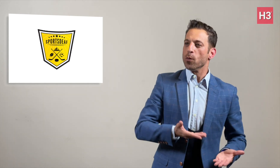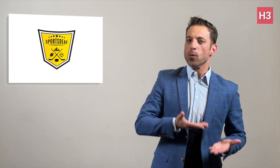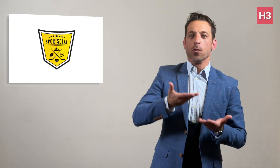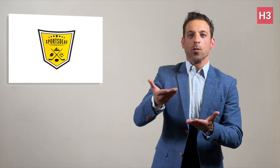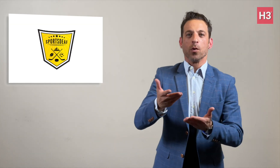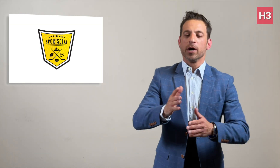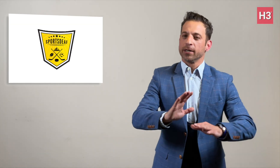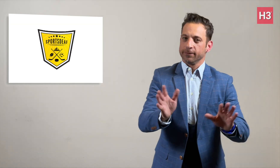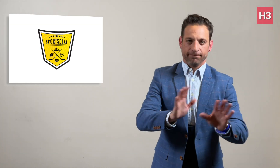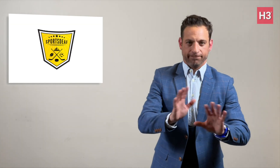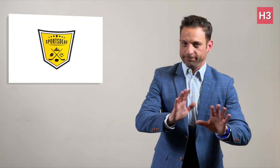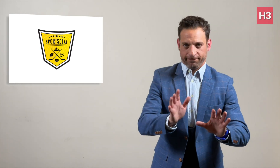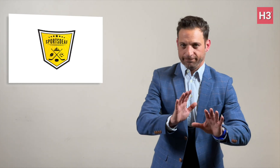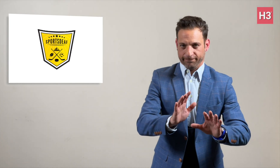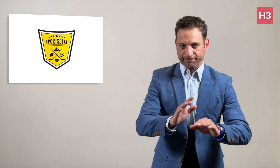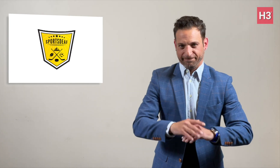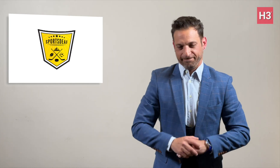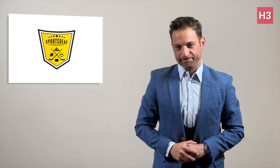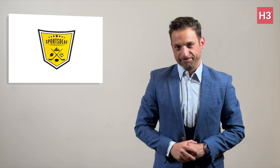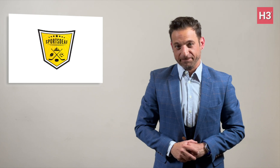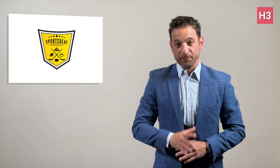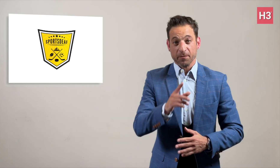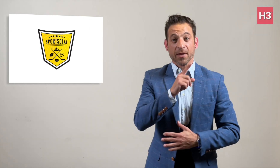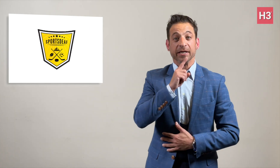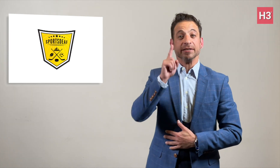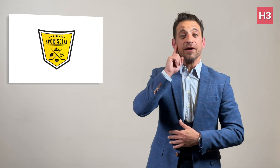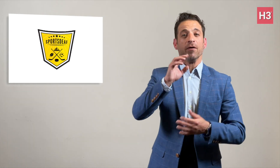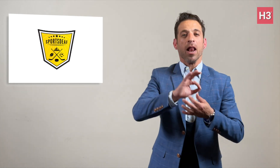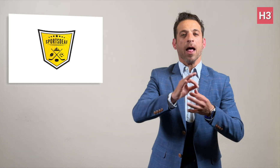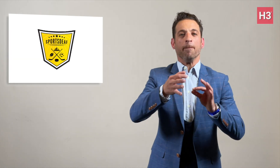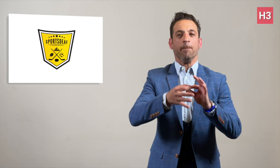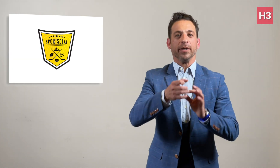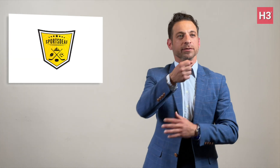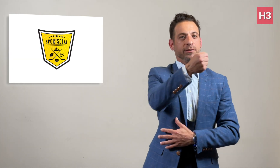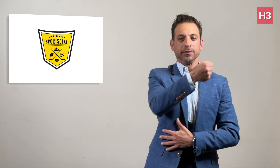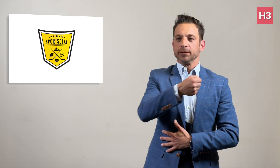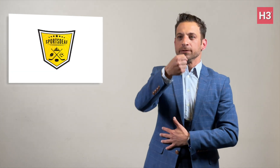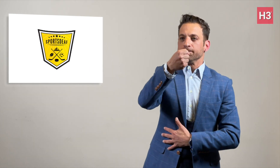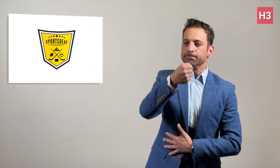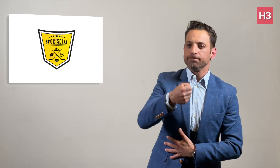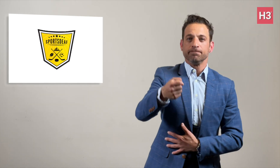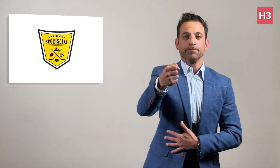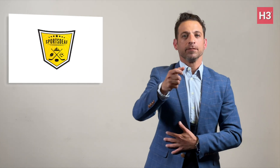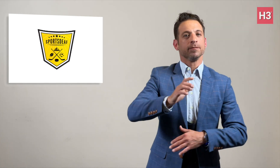no handoff of the Deaflympics flag and